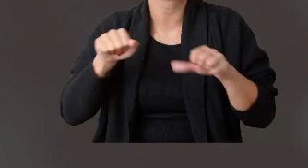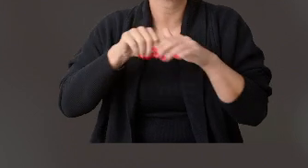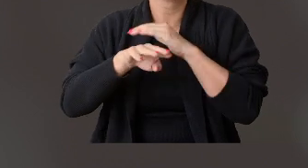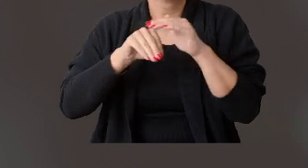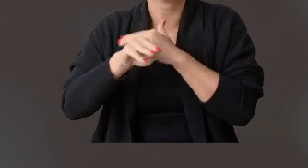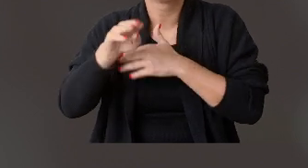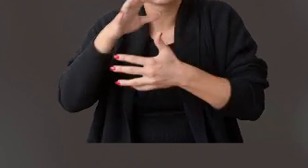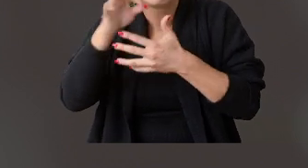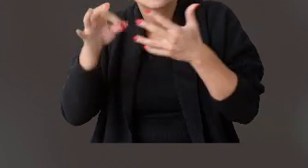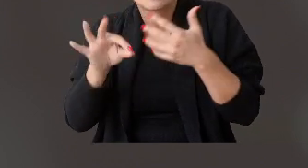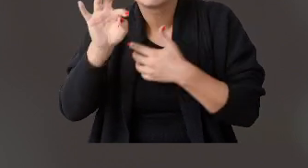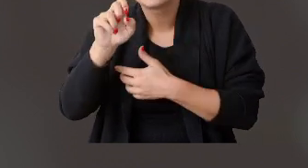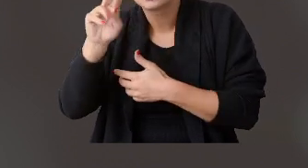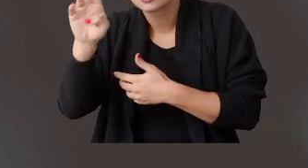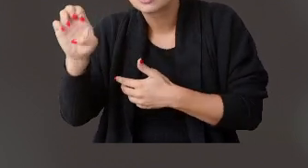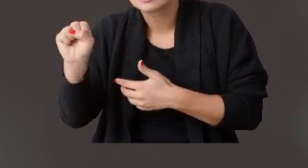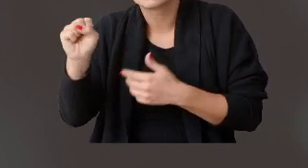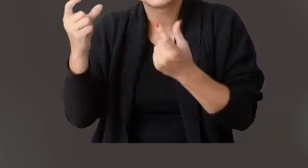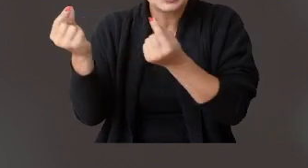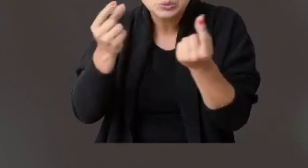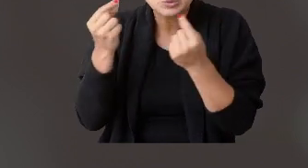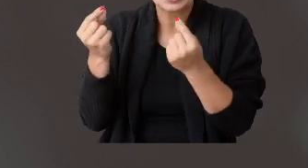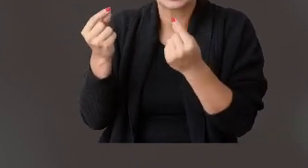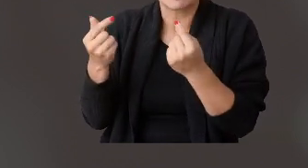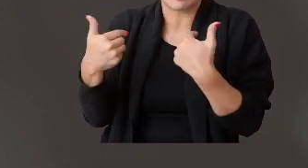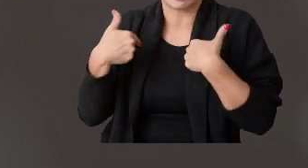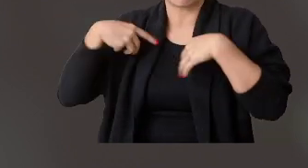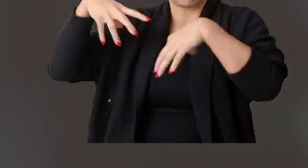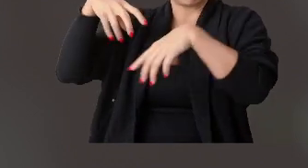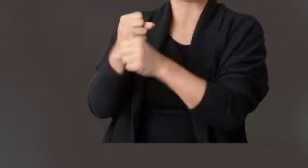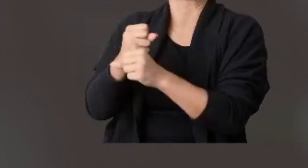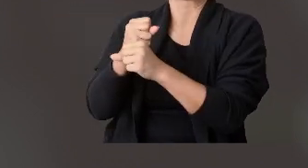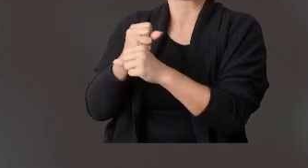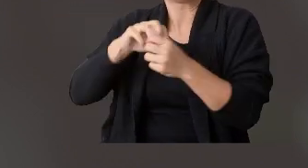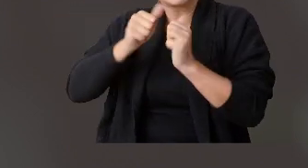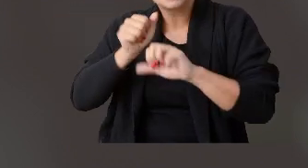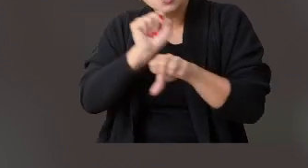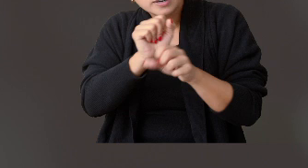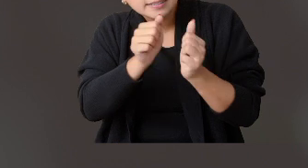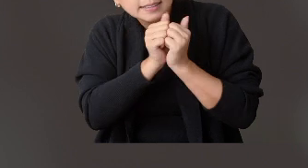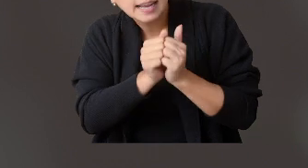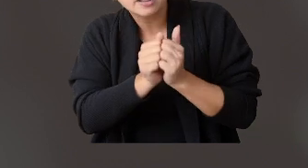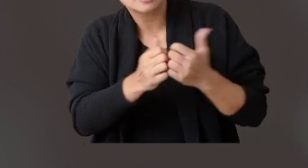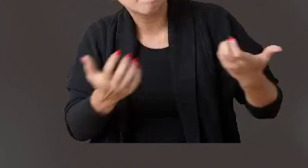accessibility feature that exists and how to work productively with your fellow colleagues